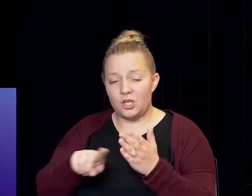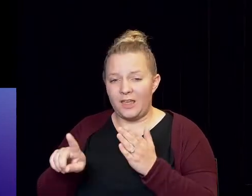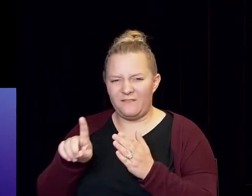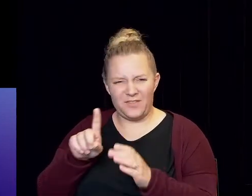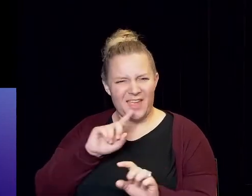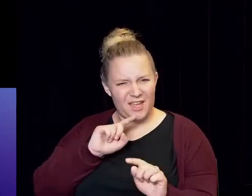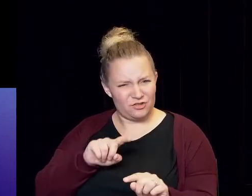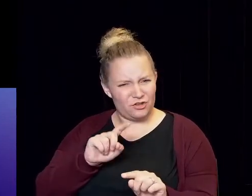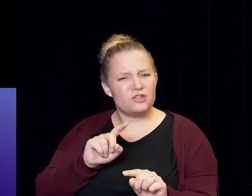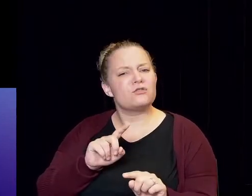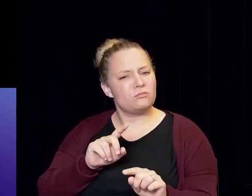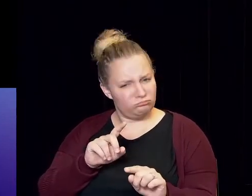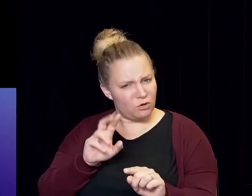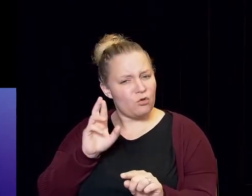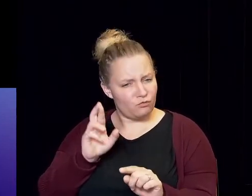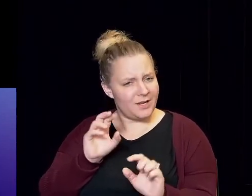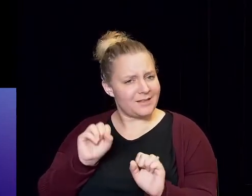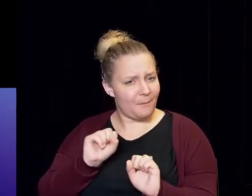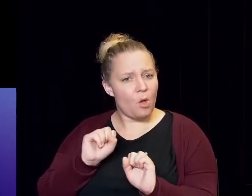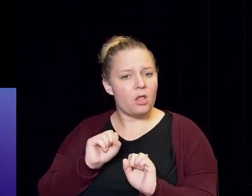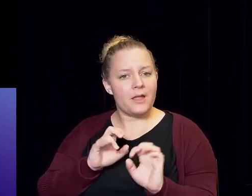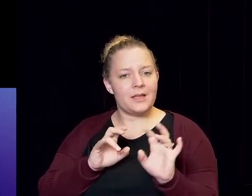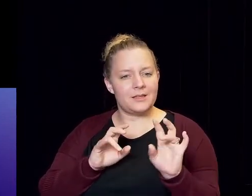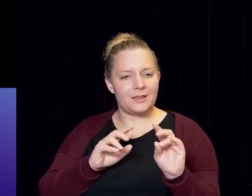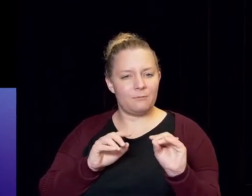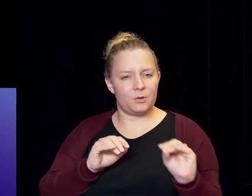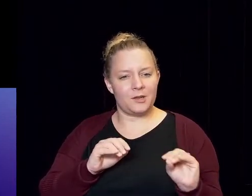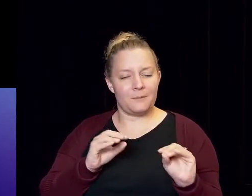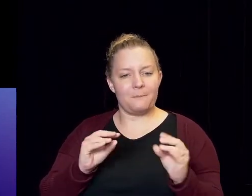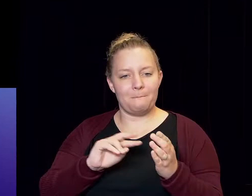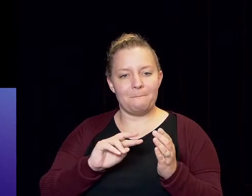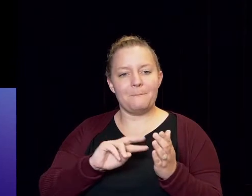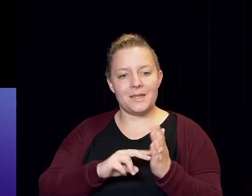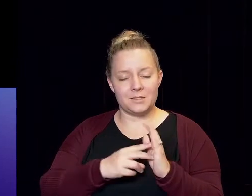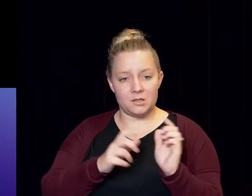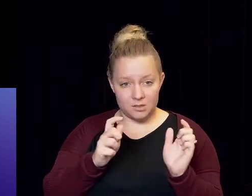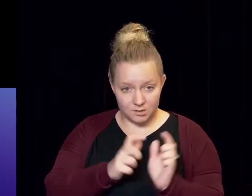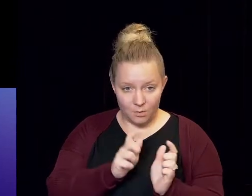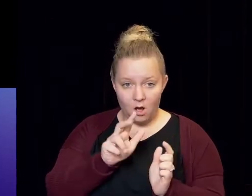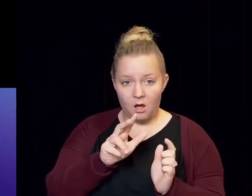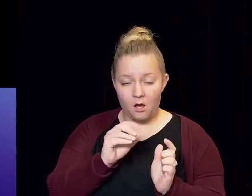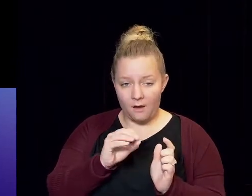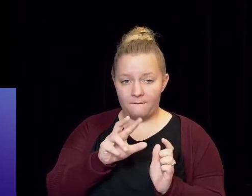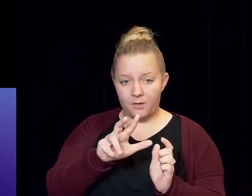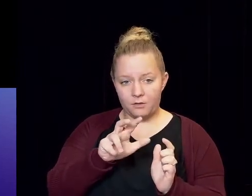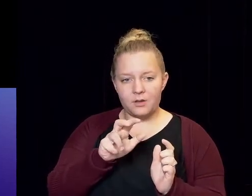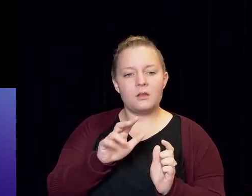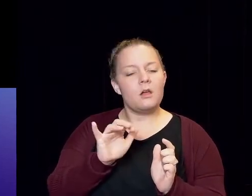Okay, so here 7% means a tiny little bit of 300. So, 21 is a tiny little bit. That's correct.